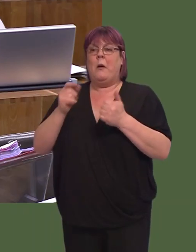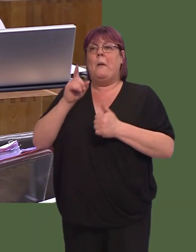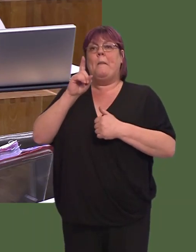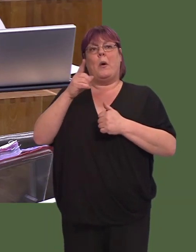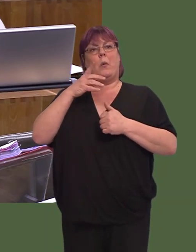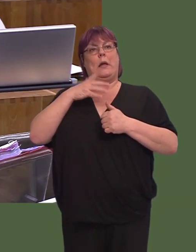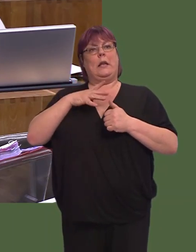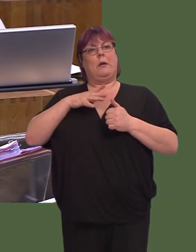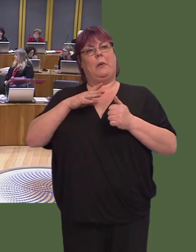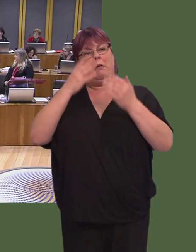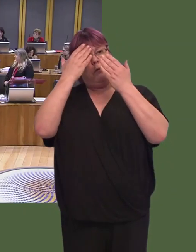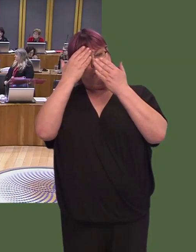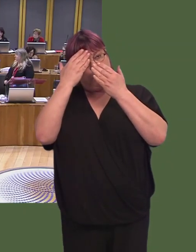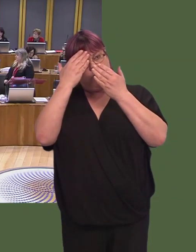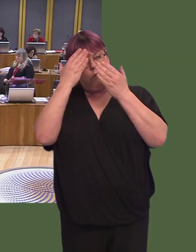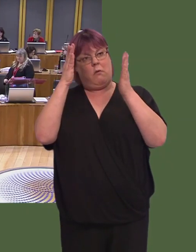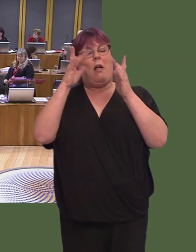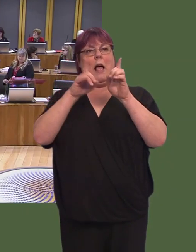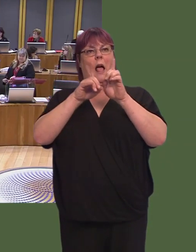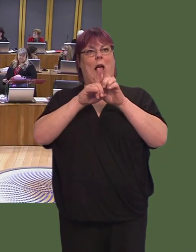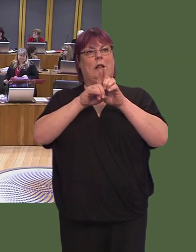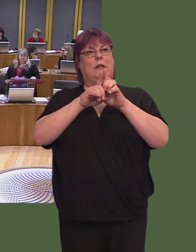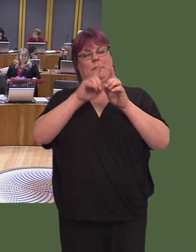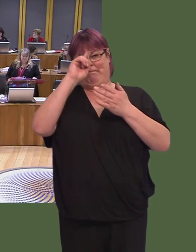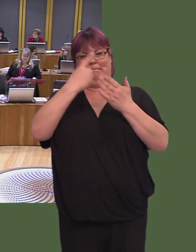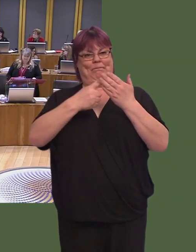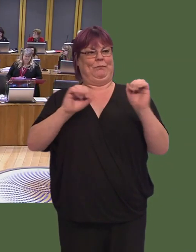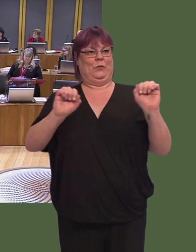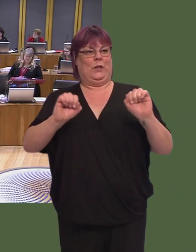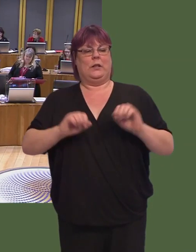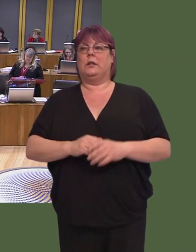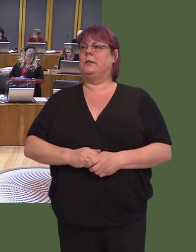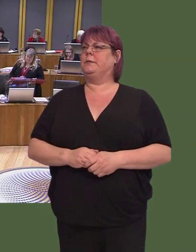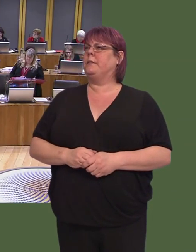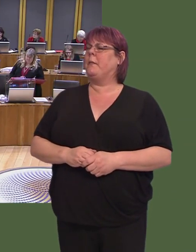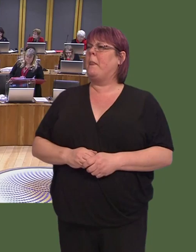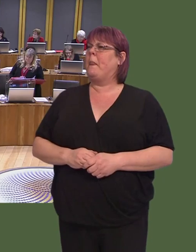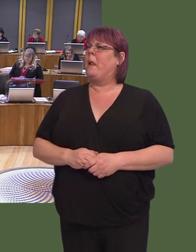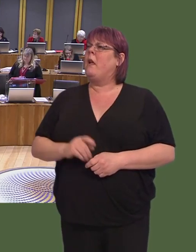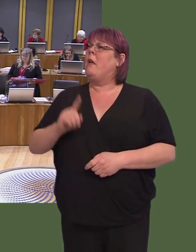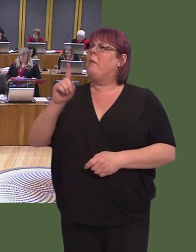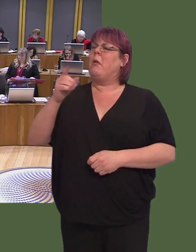everything on the table. Rhun ap Iorwerth AM: I'm afraid to say that's a regression from the position taken by this Government some months ago.